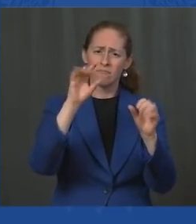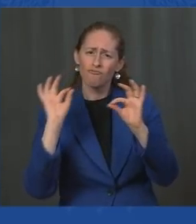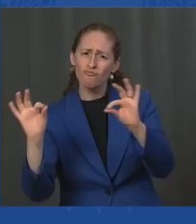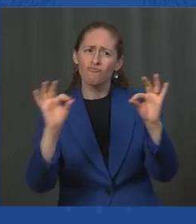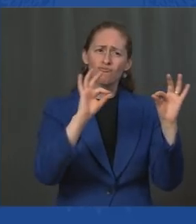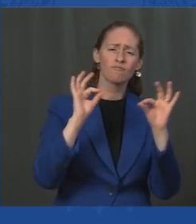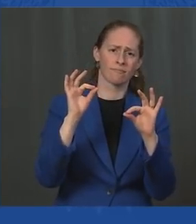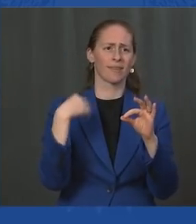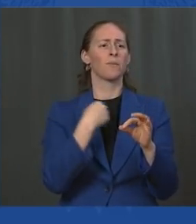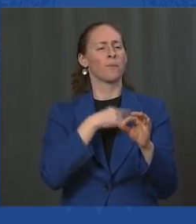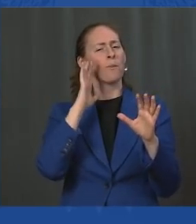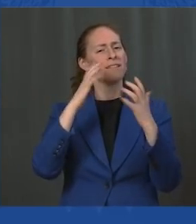Thank you.